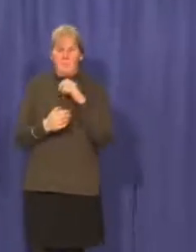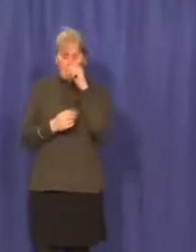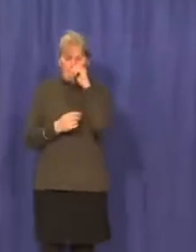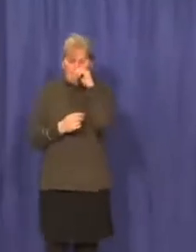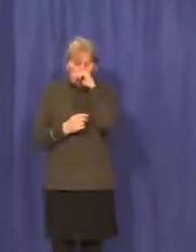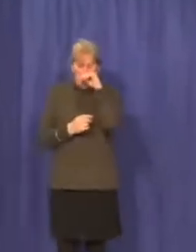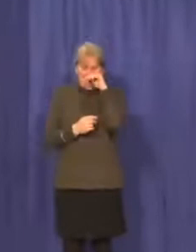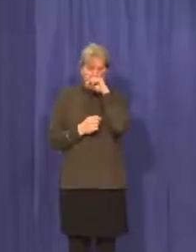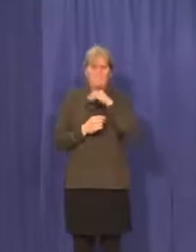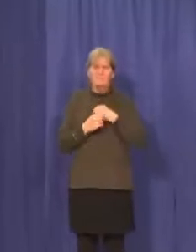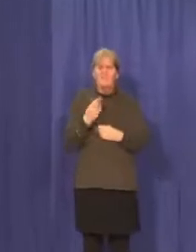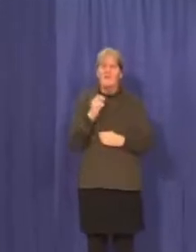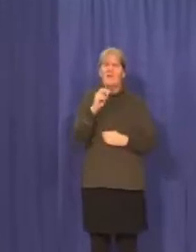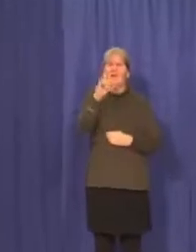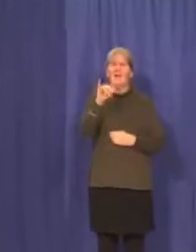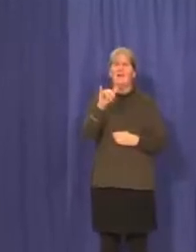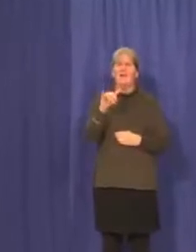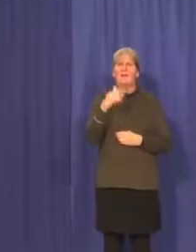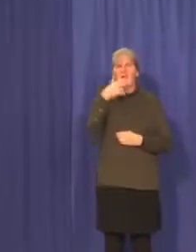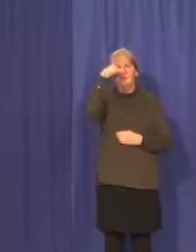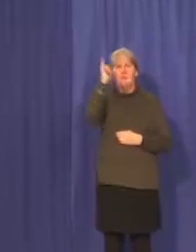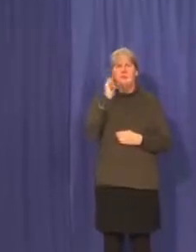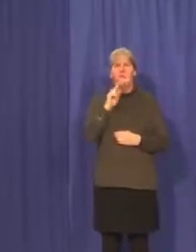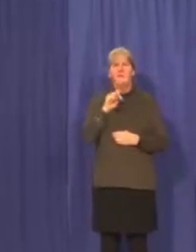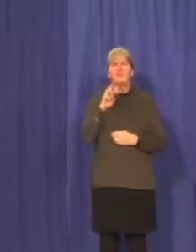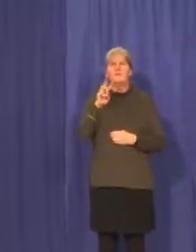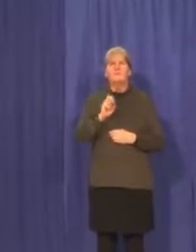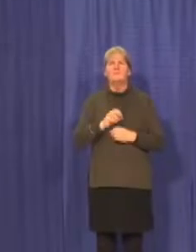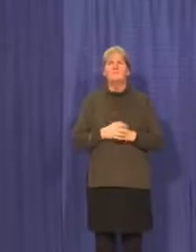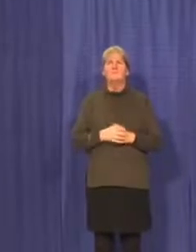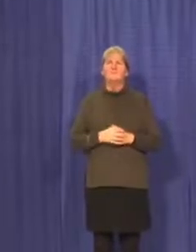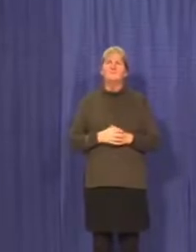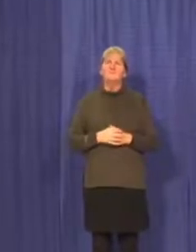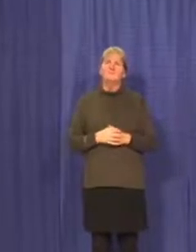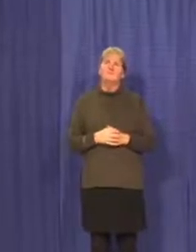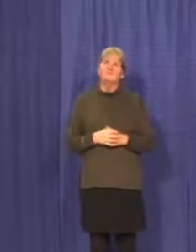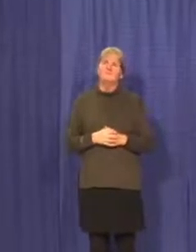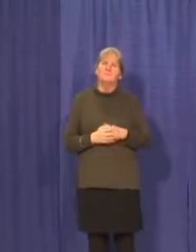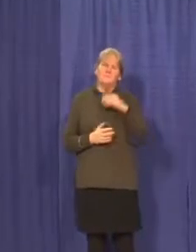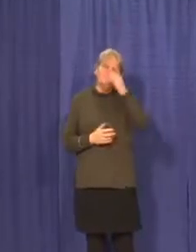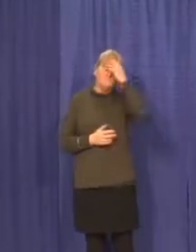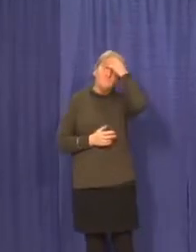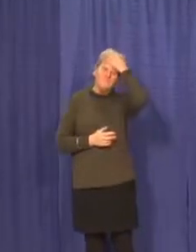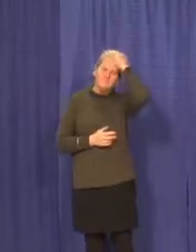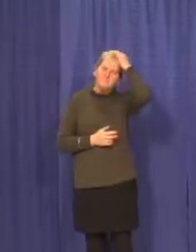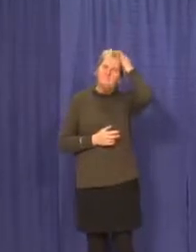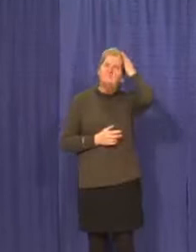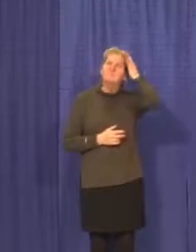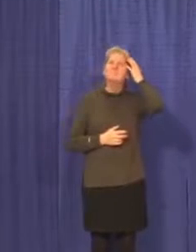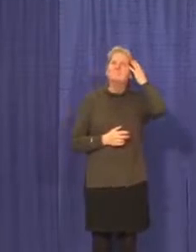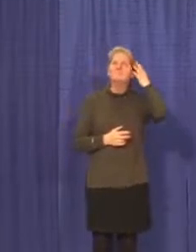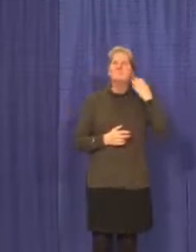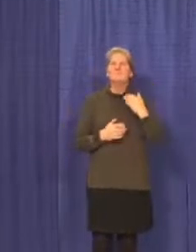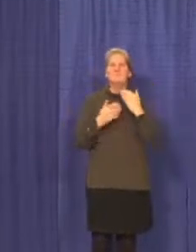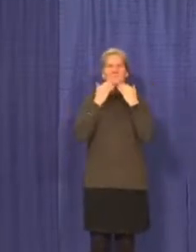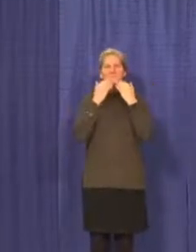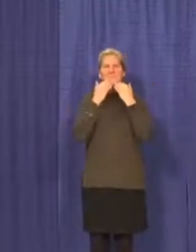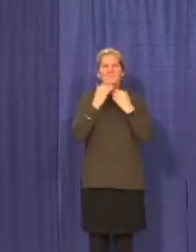and we will begin with Haley, Yukon News. Reporter: Thank you.